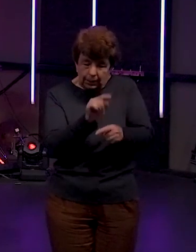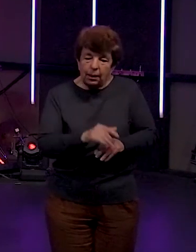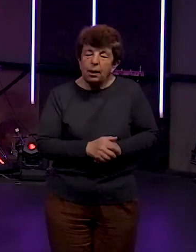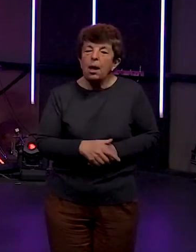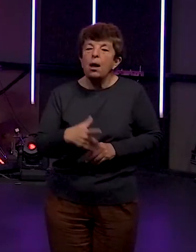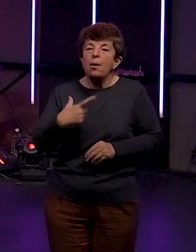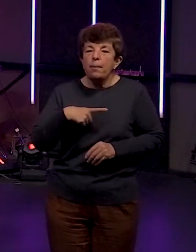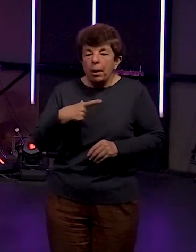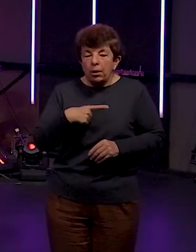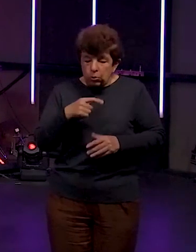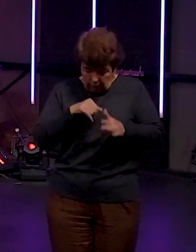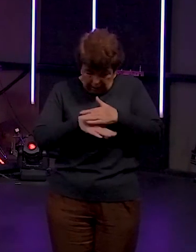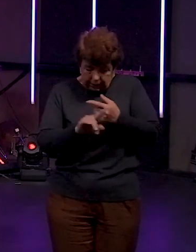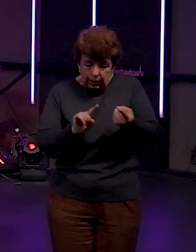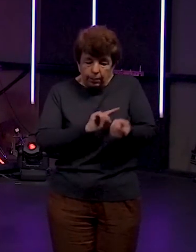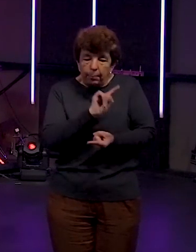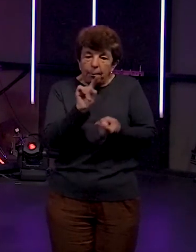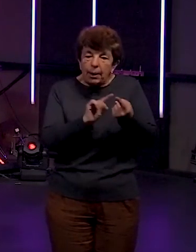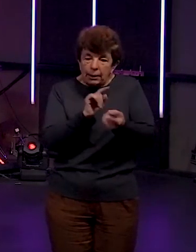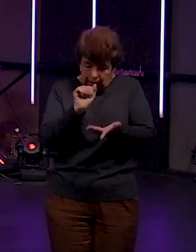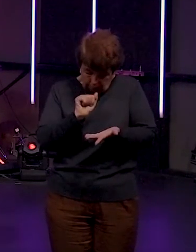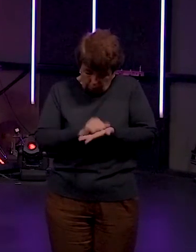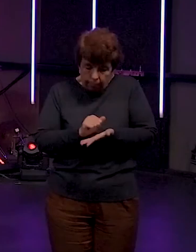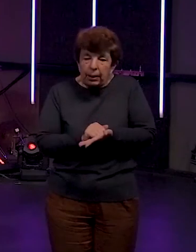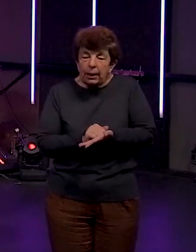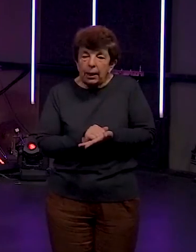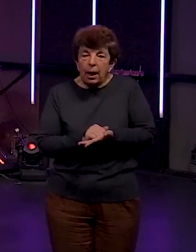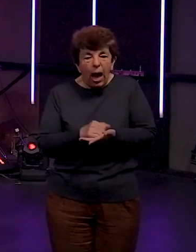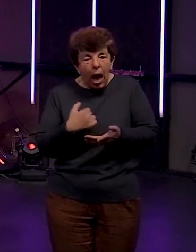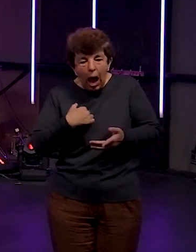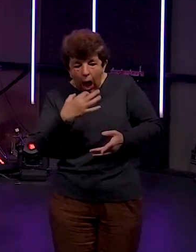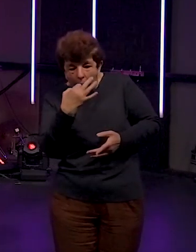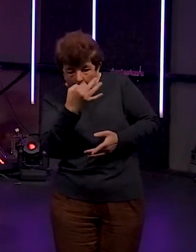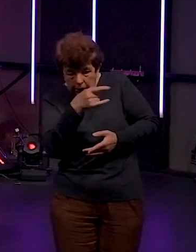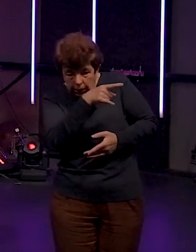Because when we got into the meeting proper I said to them isn't it